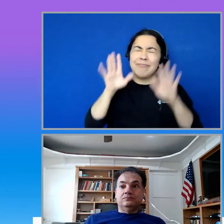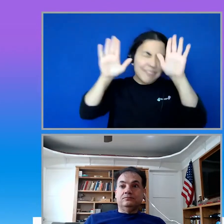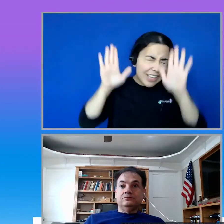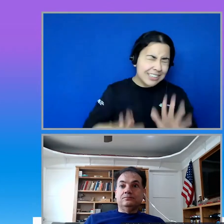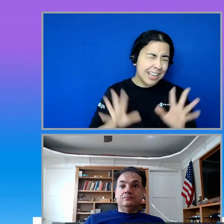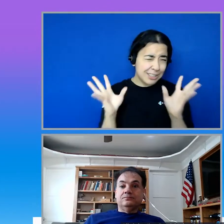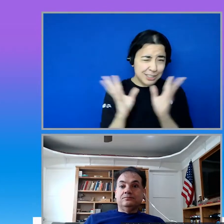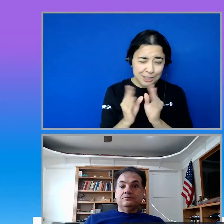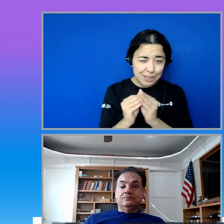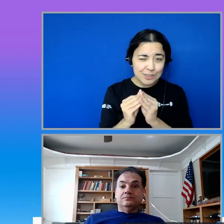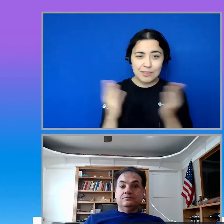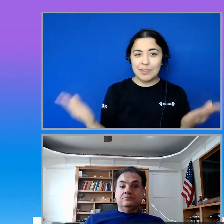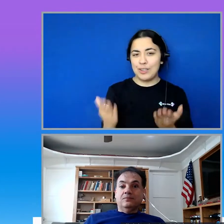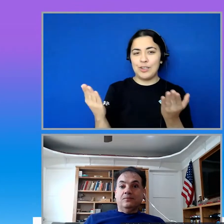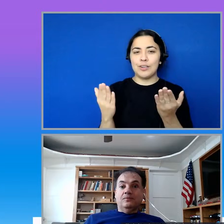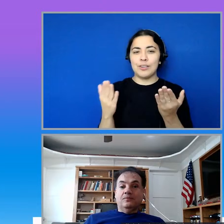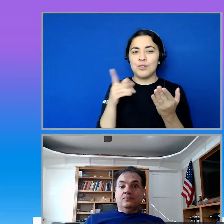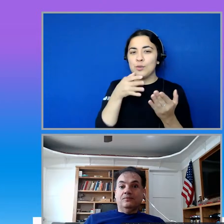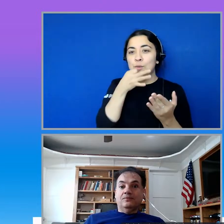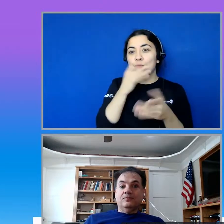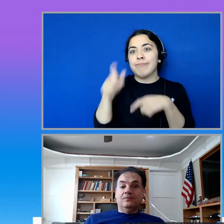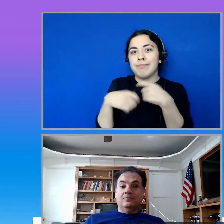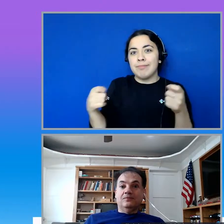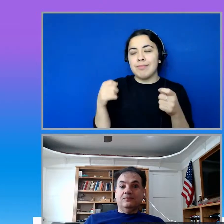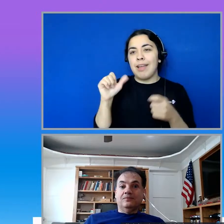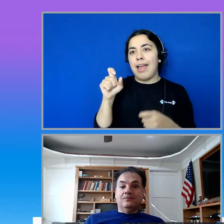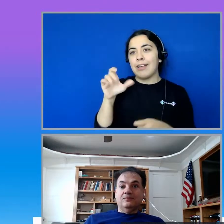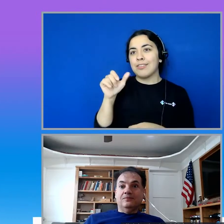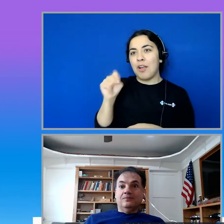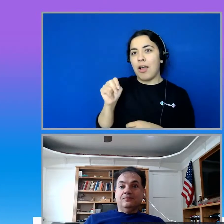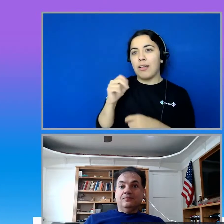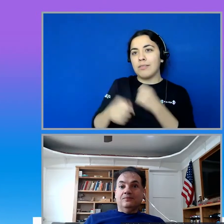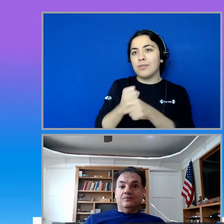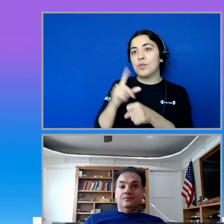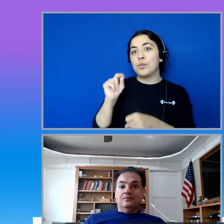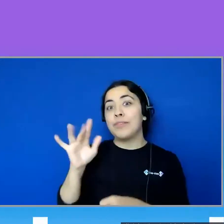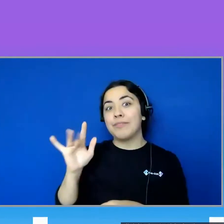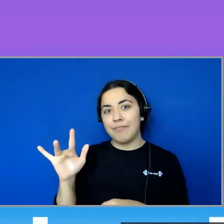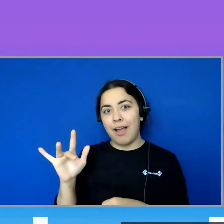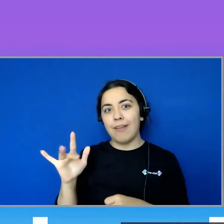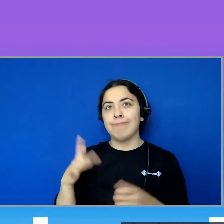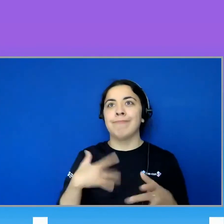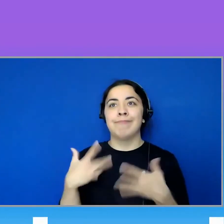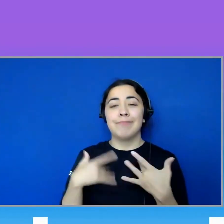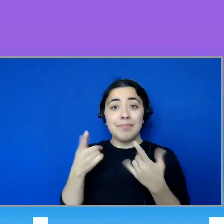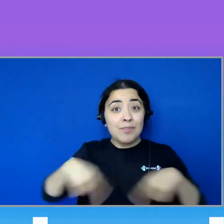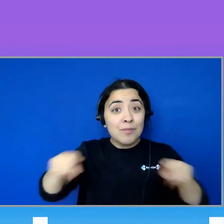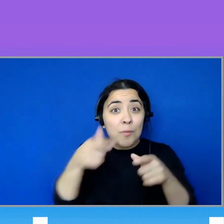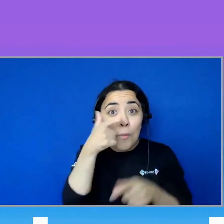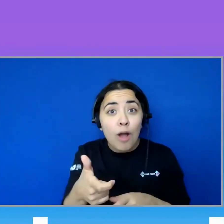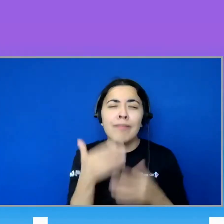session here. Helping close out